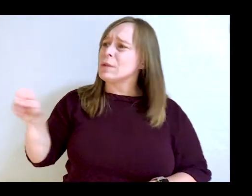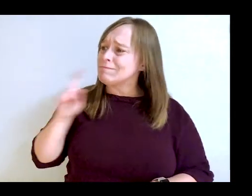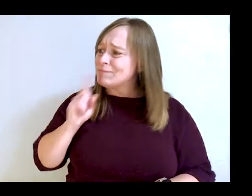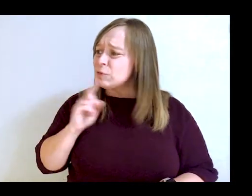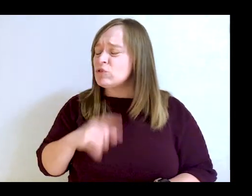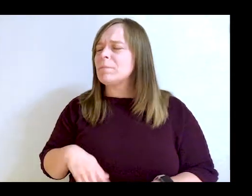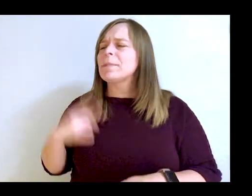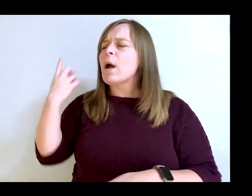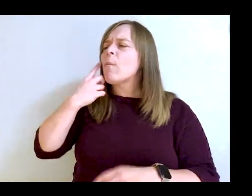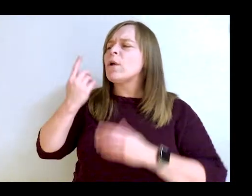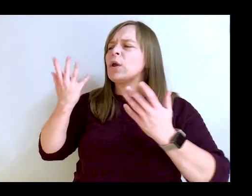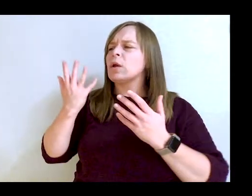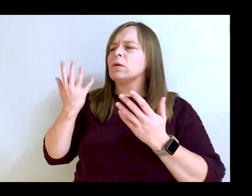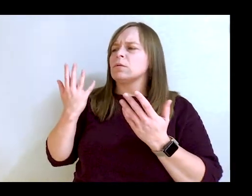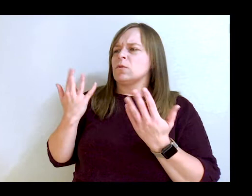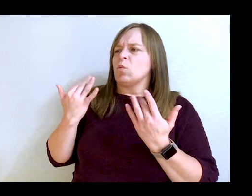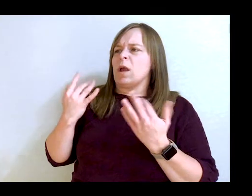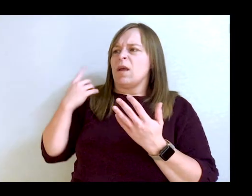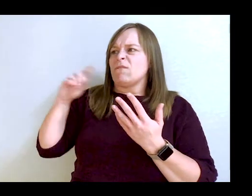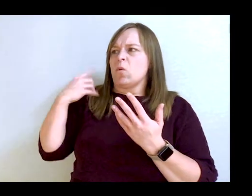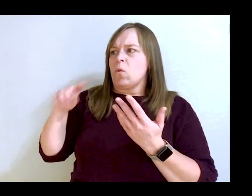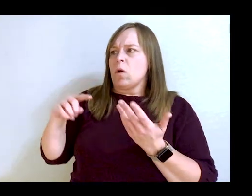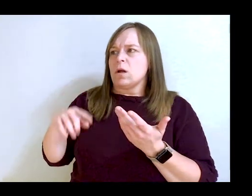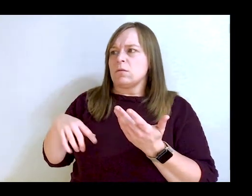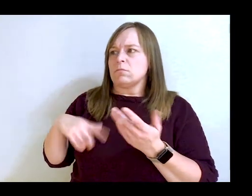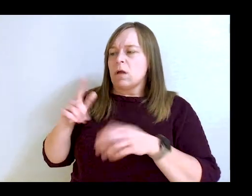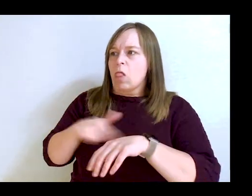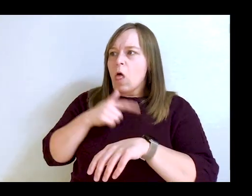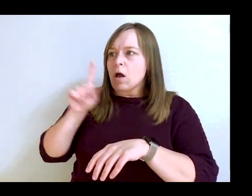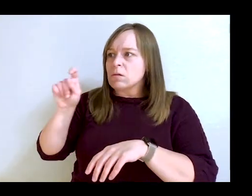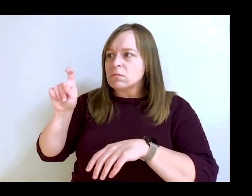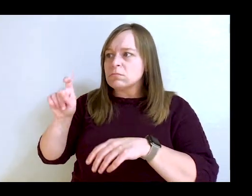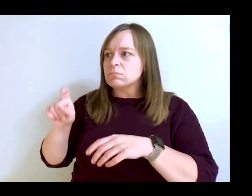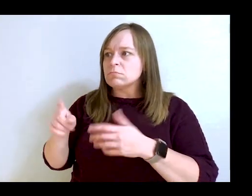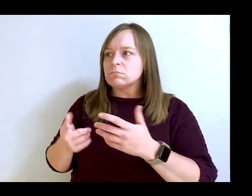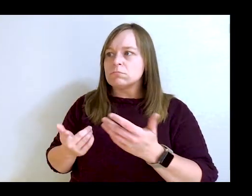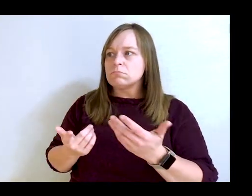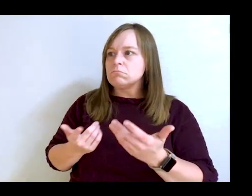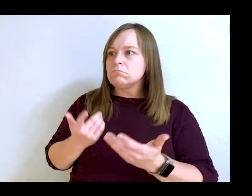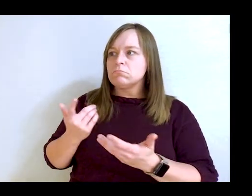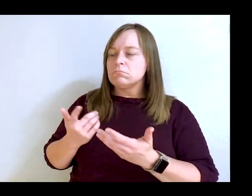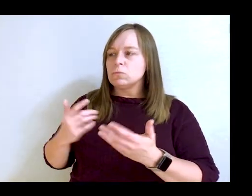K: Yeah. I'm wondering what was the wait? What was the-- how long did you wait for